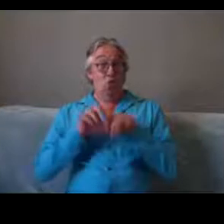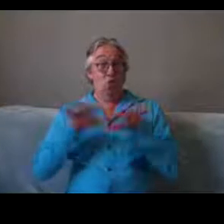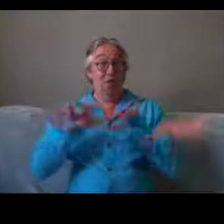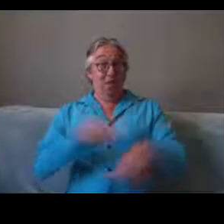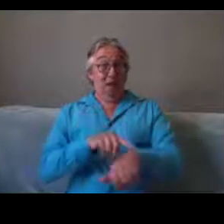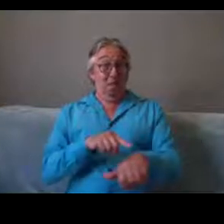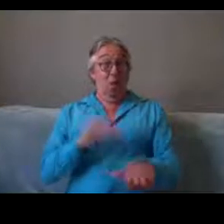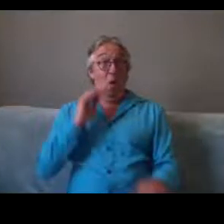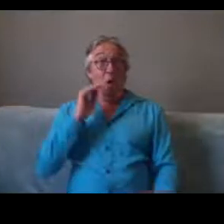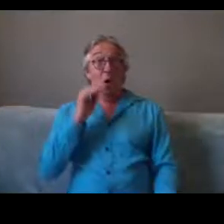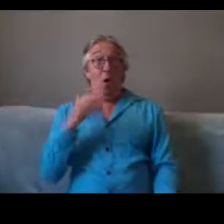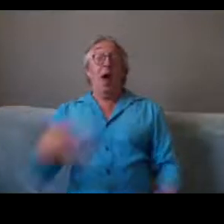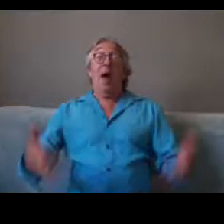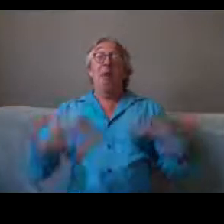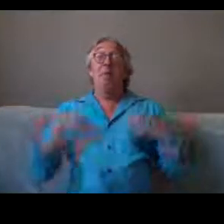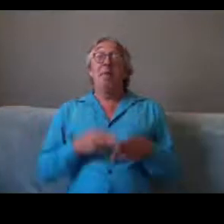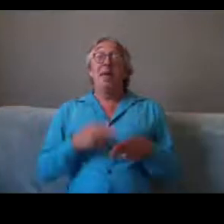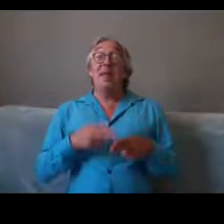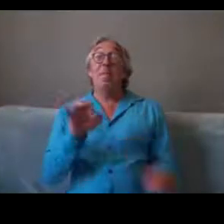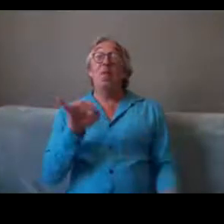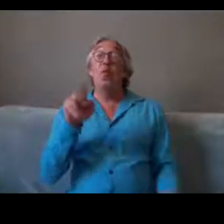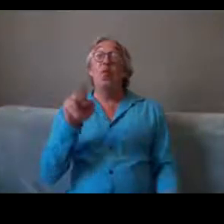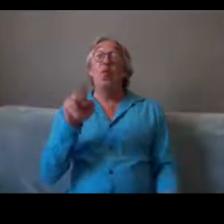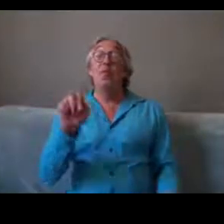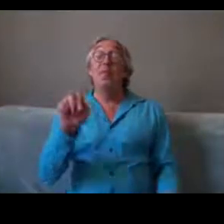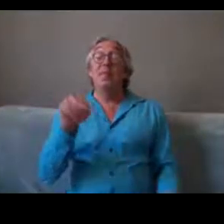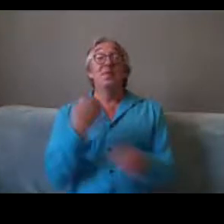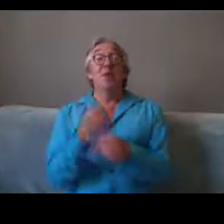on Youth issues between other things.